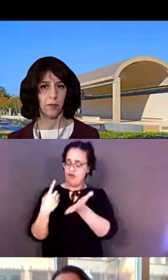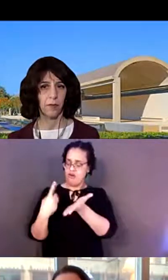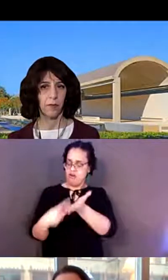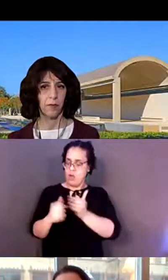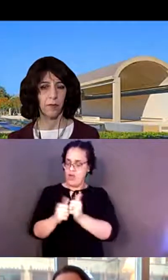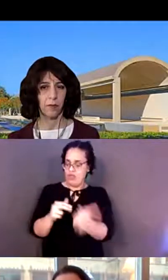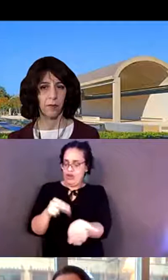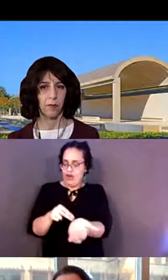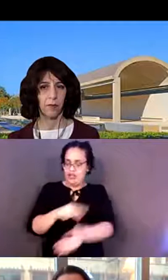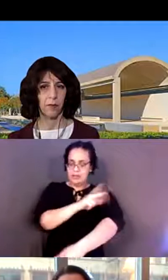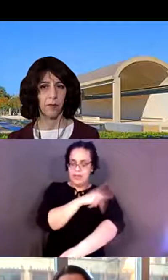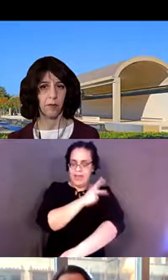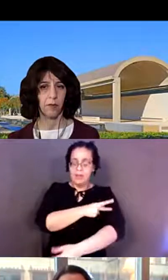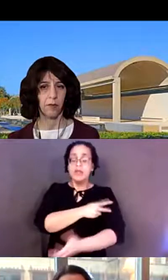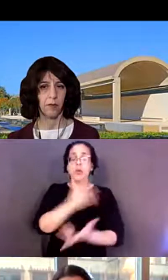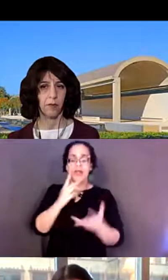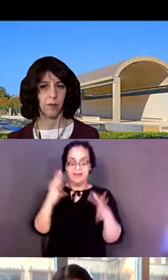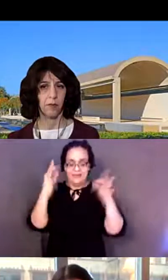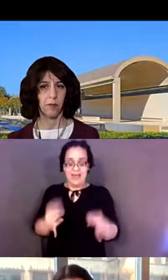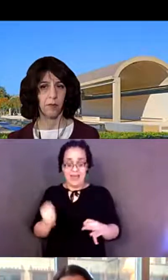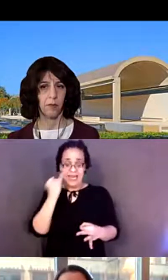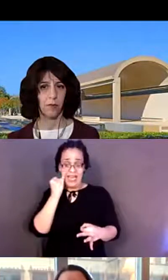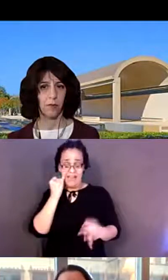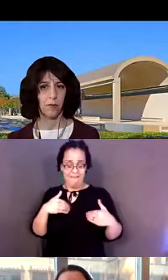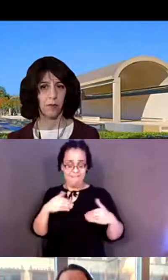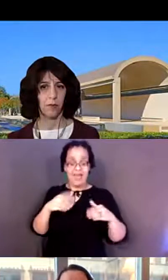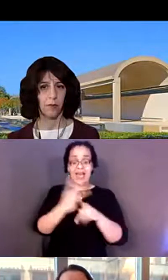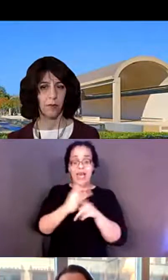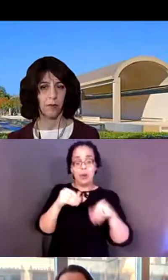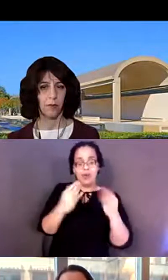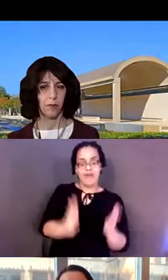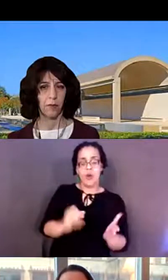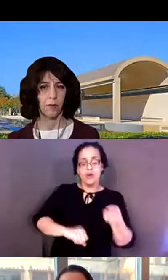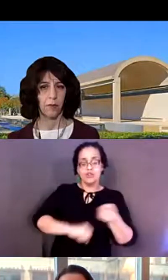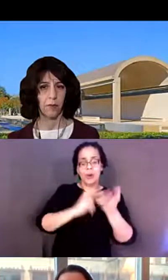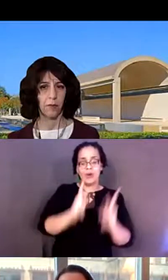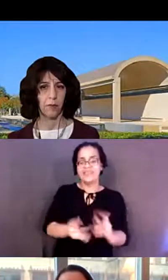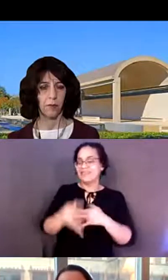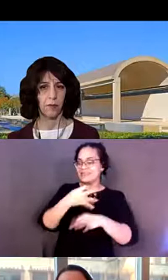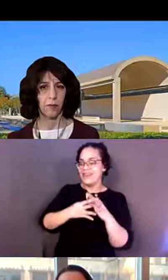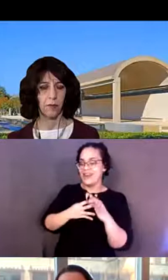person or this person is a care provider who's here. Instead of that person being